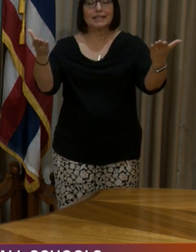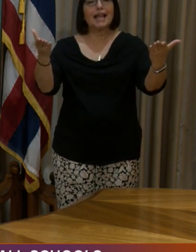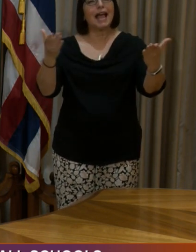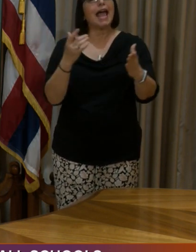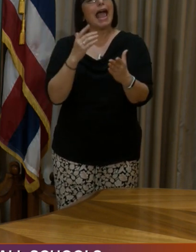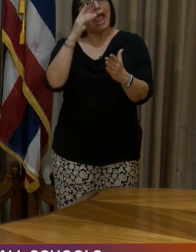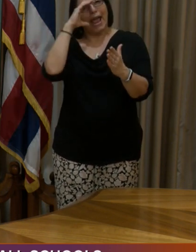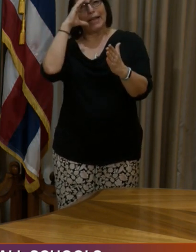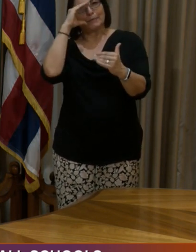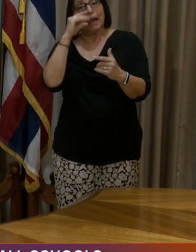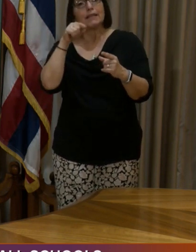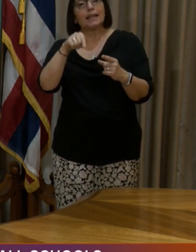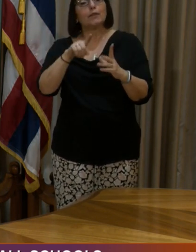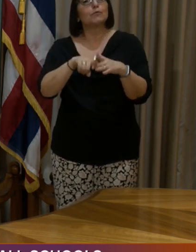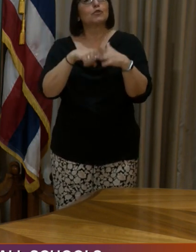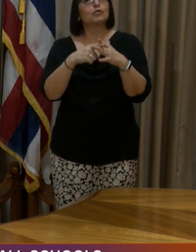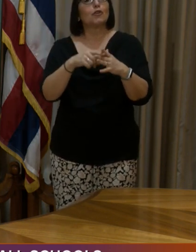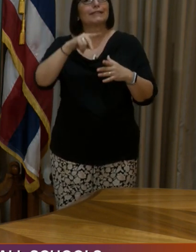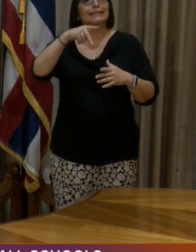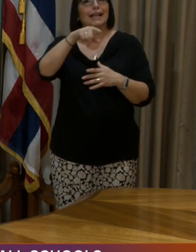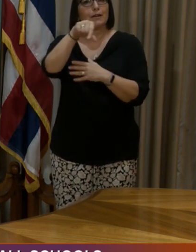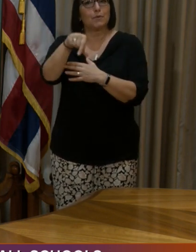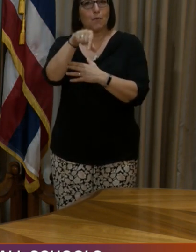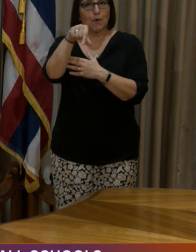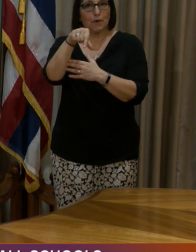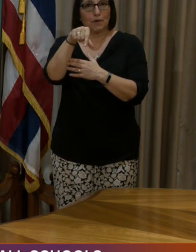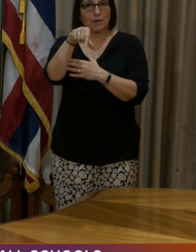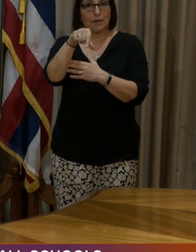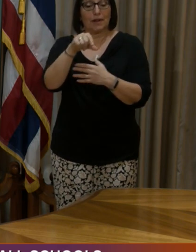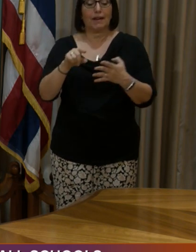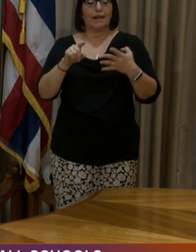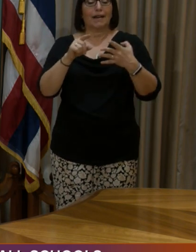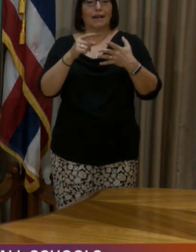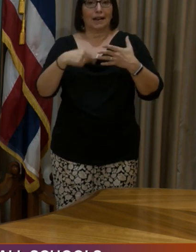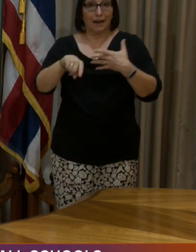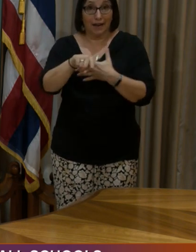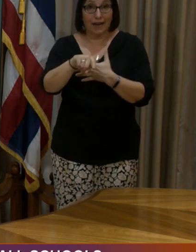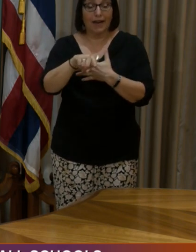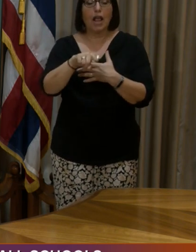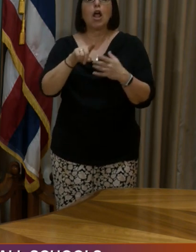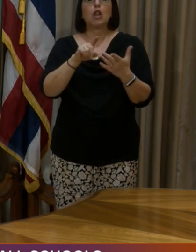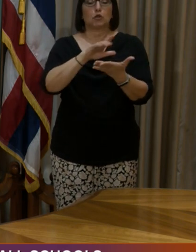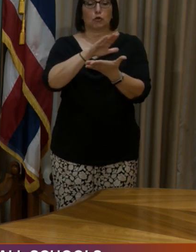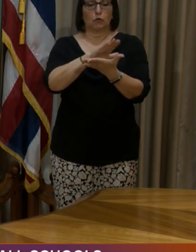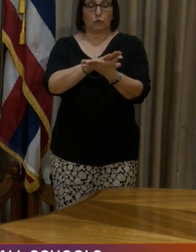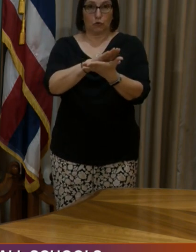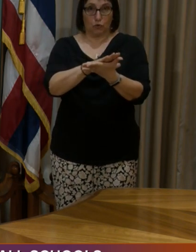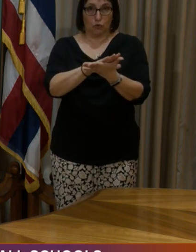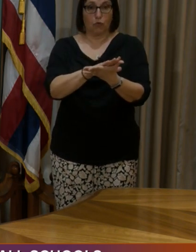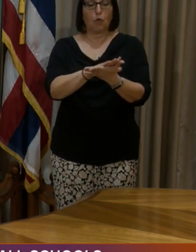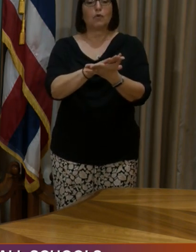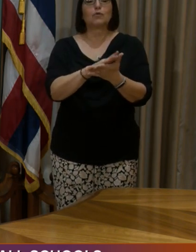SHOULD ANTICIPATE THAT THE SECOND QUARTER WILL BEGIN AS A CONTINUATION CONTINUATION OF LEARNING FROM HOME.